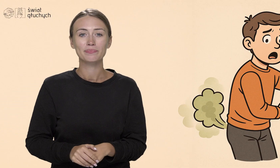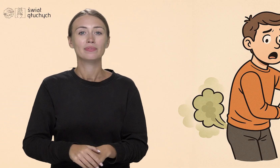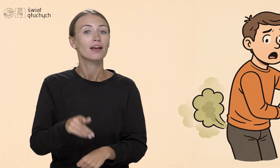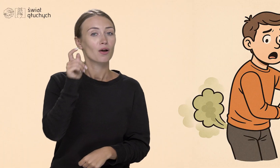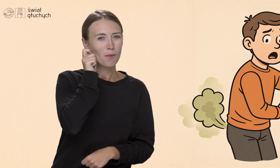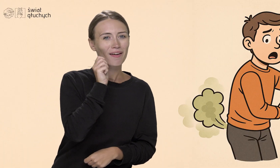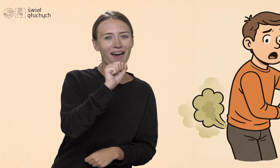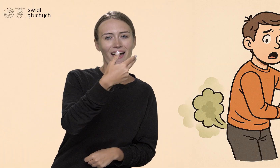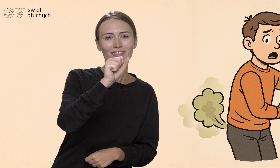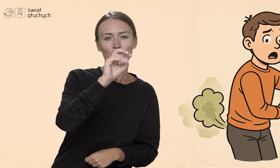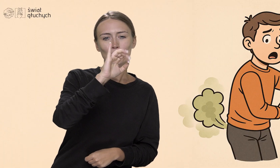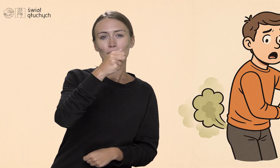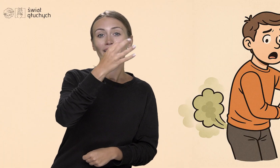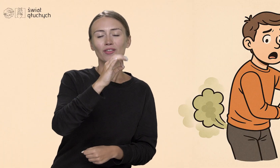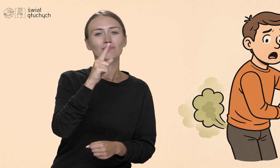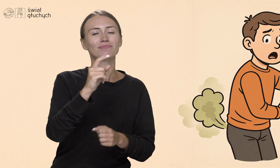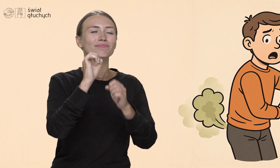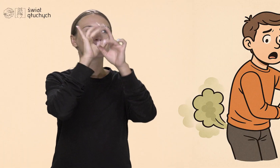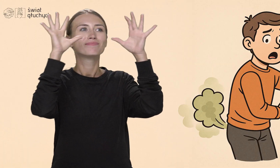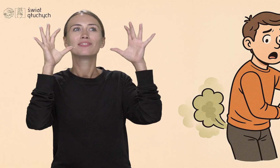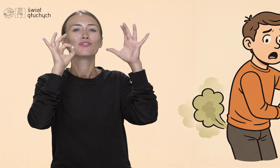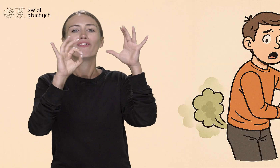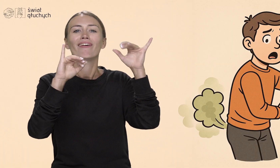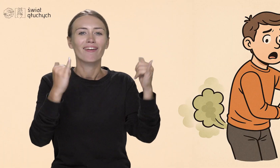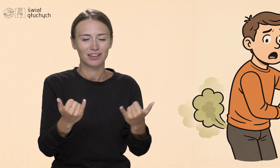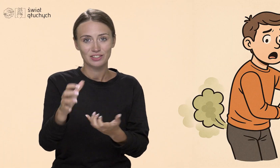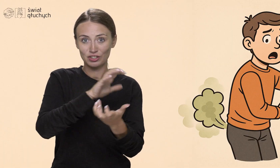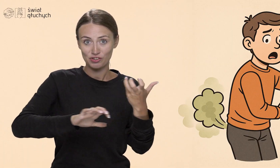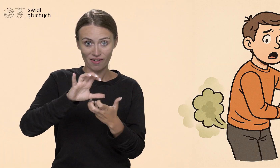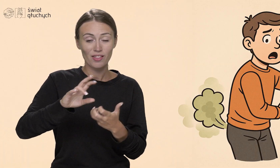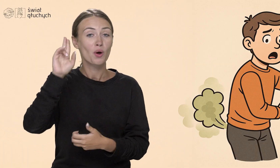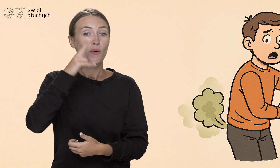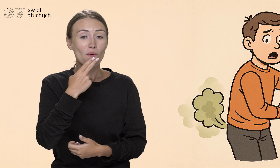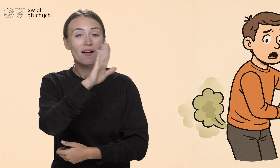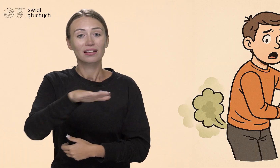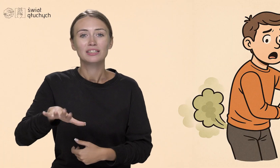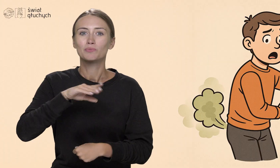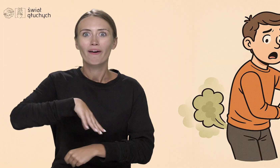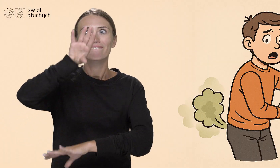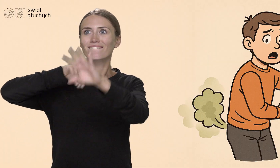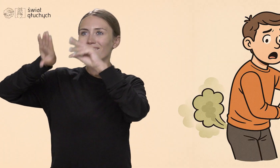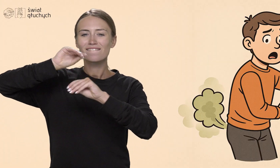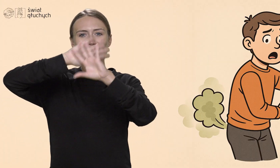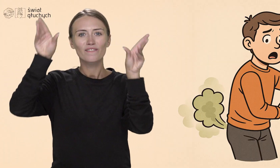Anna Trupiano emphasizes that her dream is a world where deaf children can learn about everything—